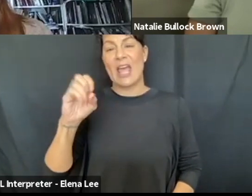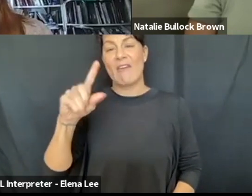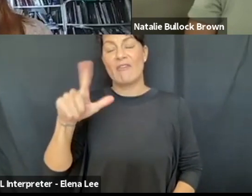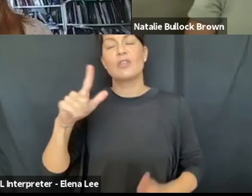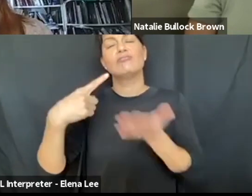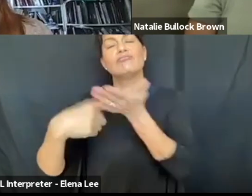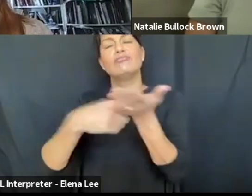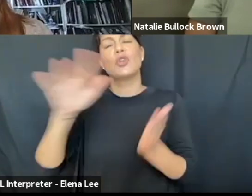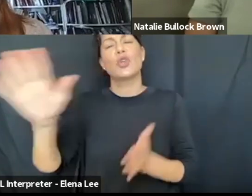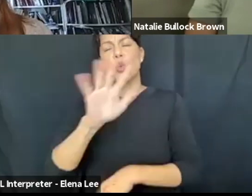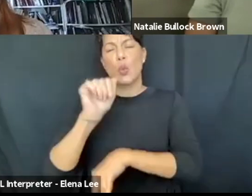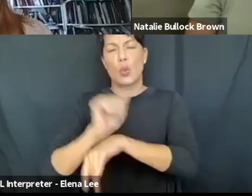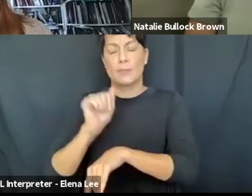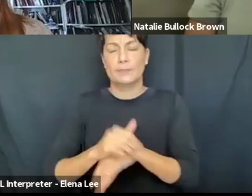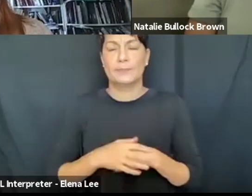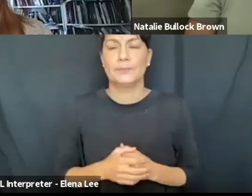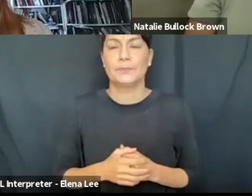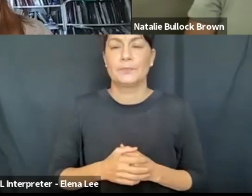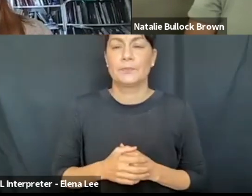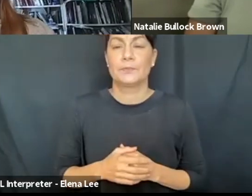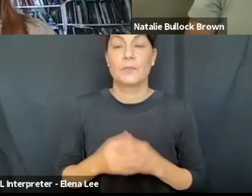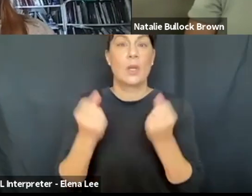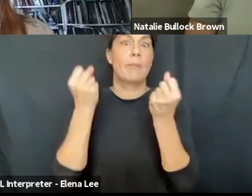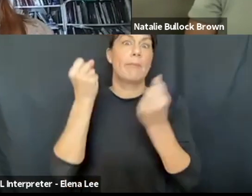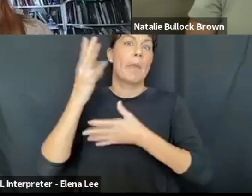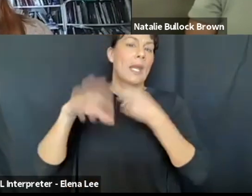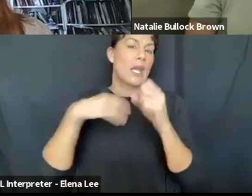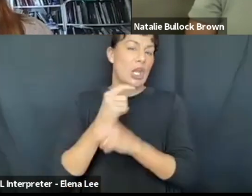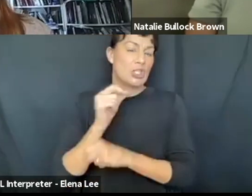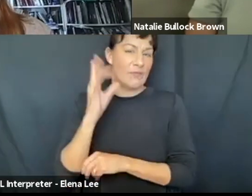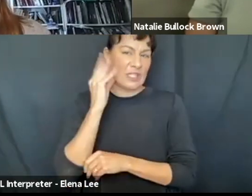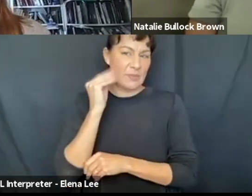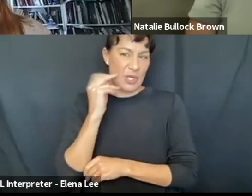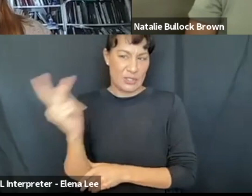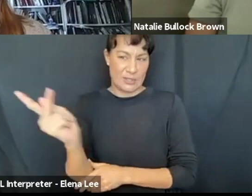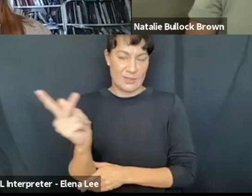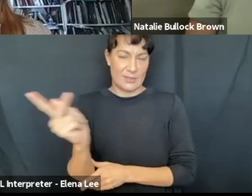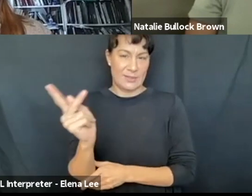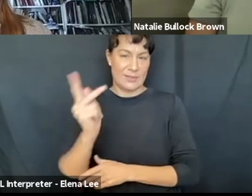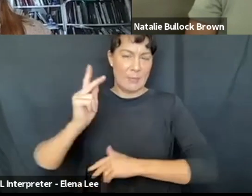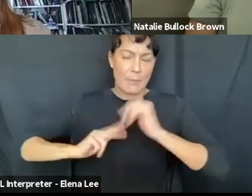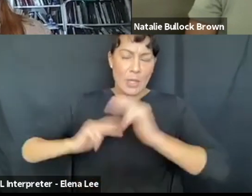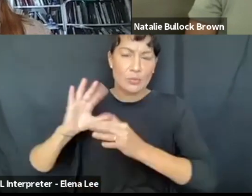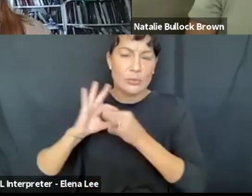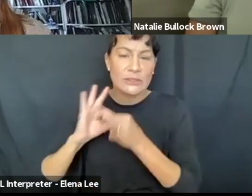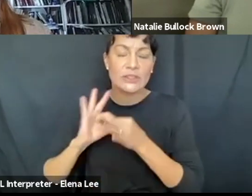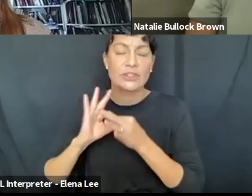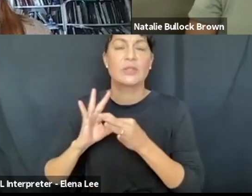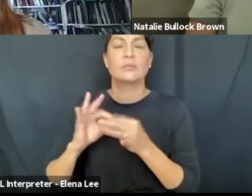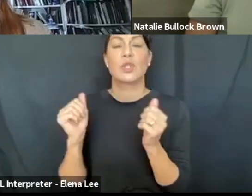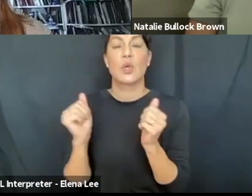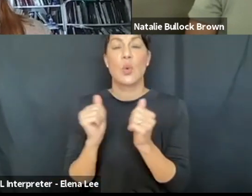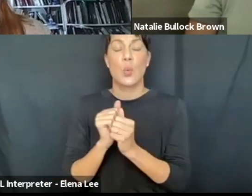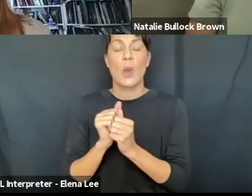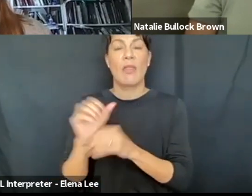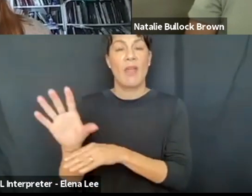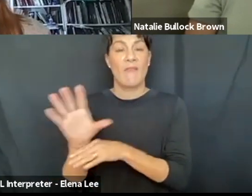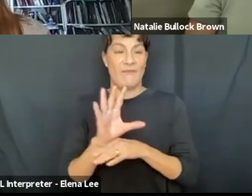which has been years of experience building relationships with film participants,